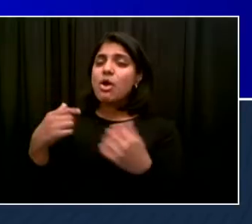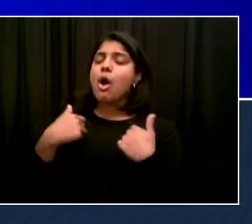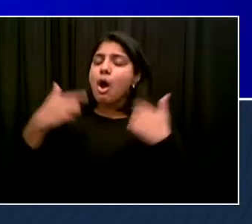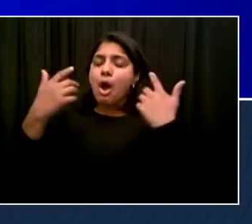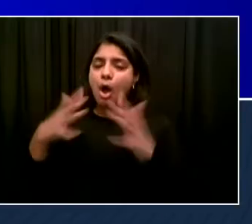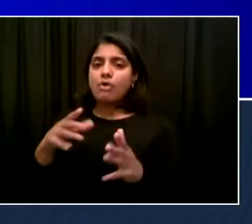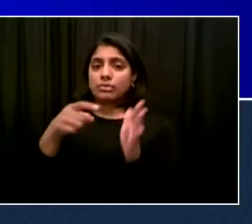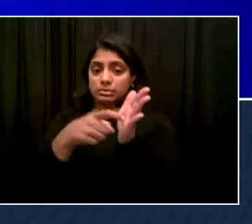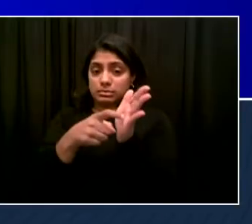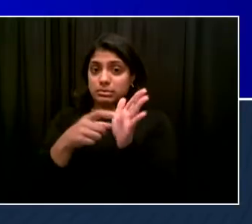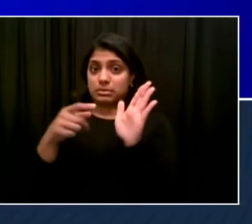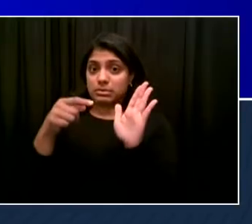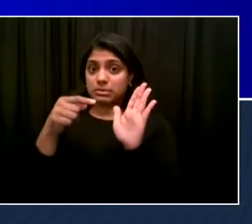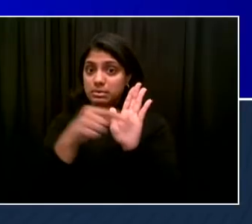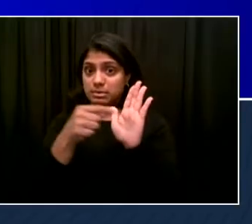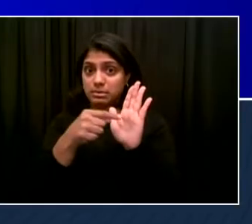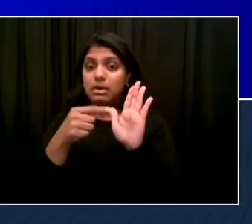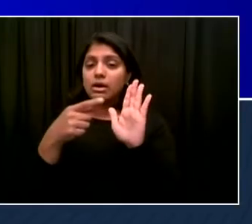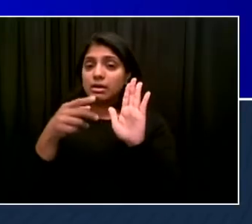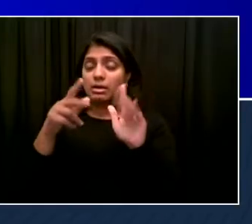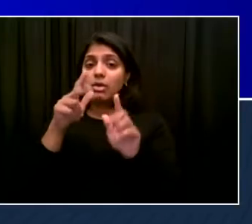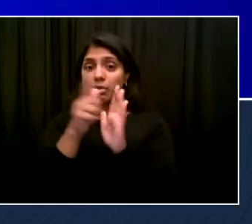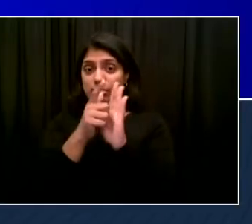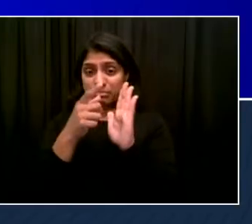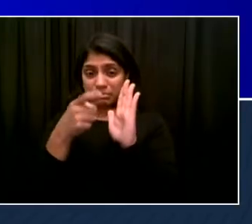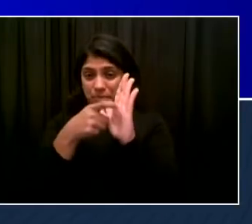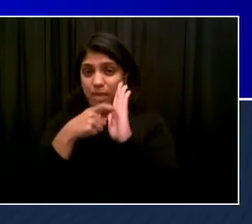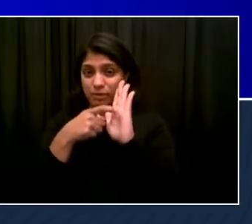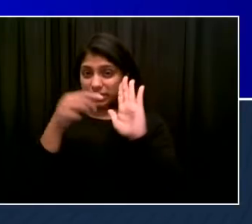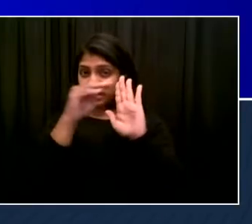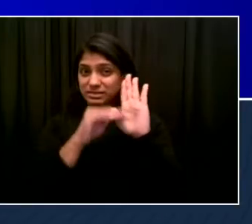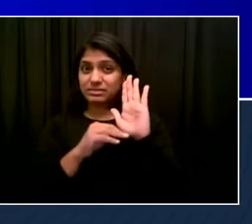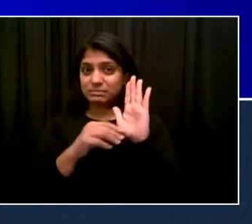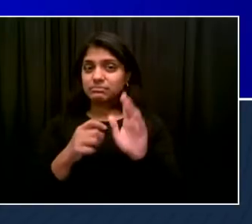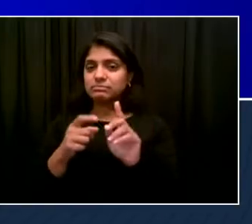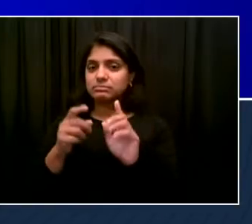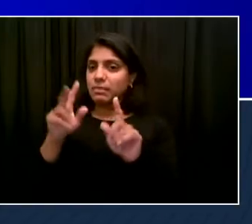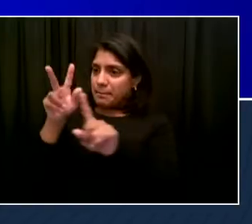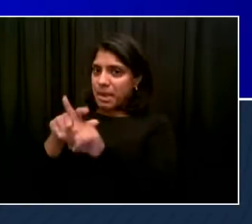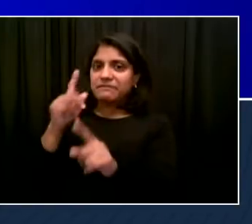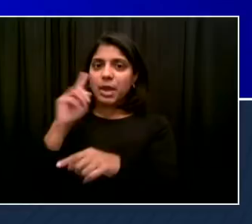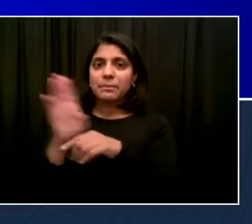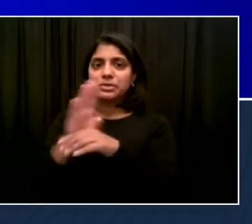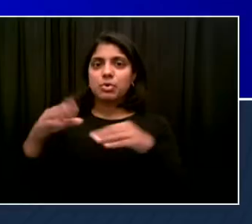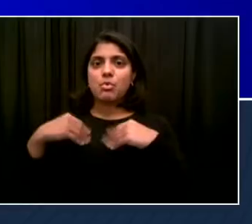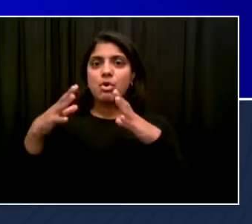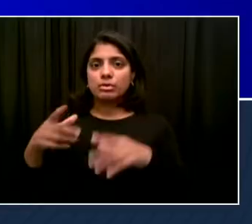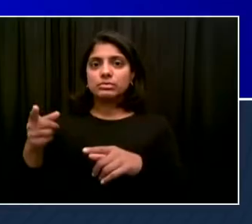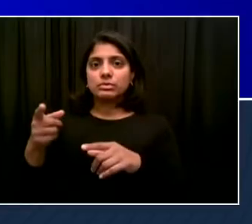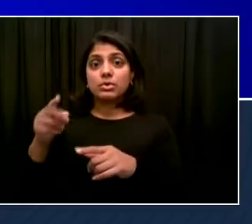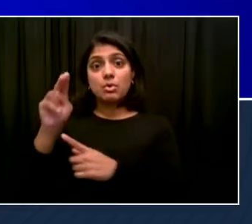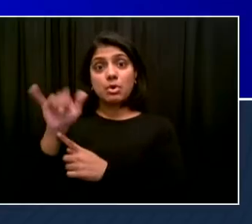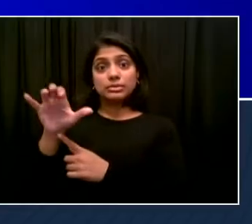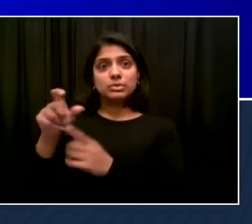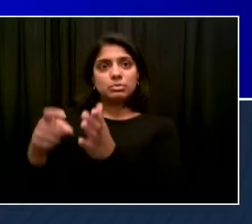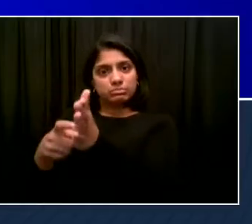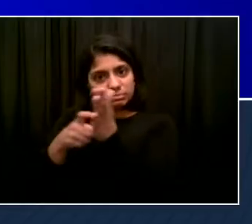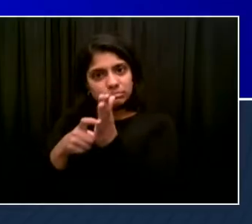THOUSANDS OF THOUSAND NE W YORK CITY BUSINESSES ARE USING T IRIGHT NOW AND IN A VERY GOOD WAY. BUSINESSES ARE FULL AND THEY ARE DONIG GREAT. PEOPLE ARE SAFE. WE WILL BE